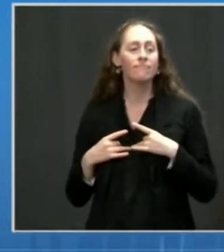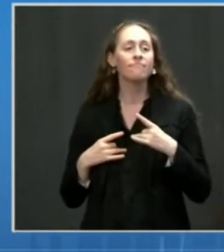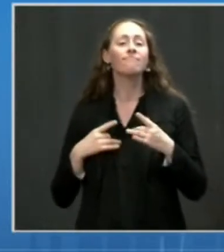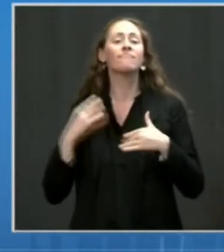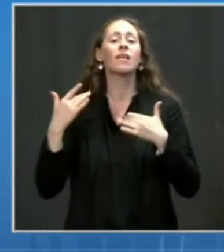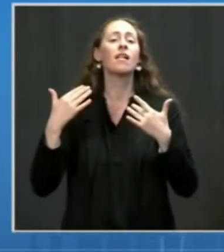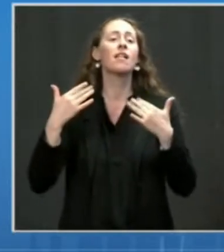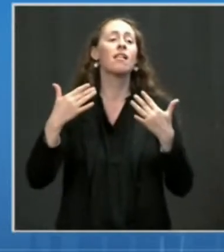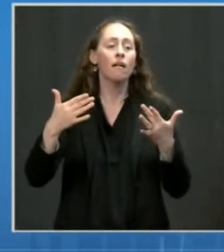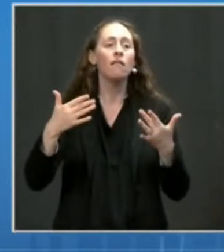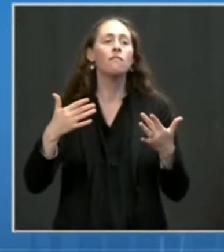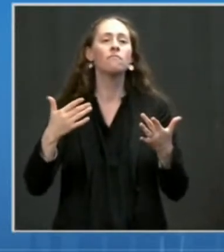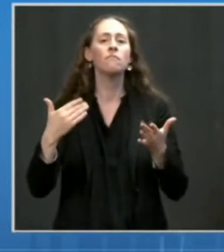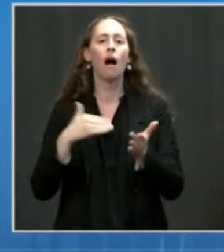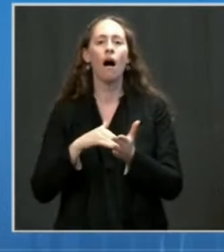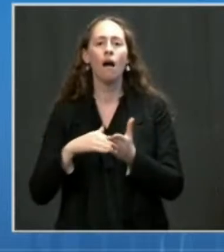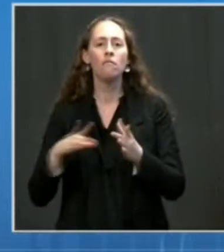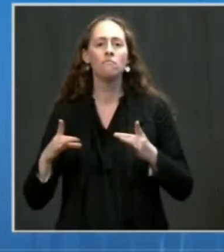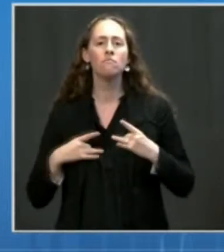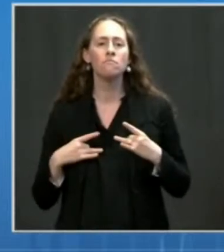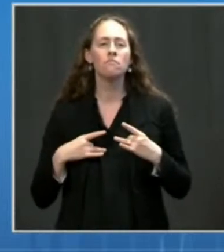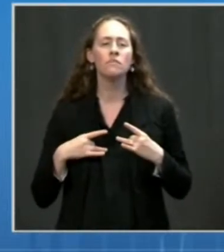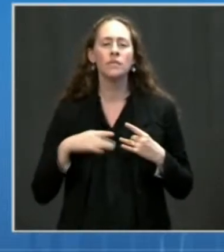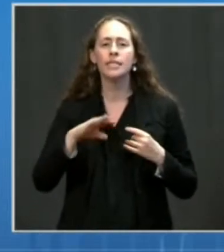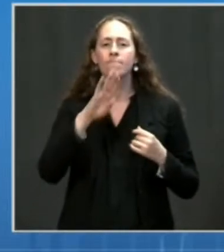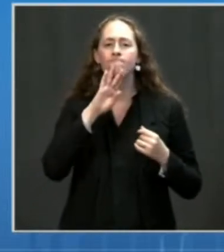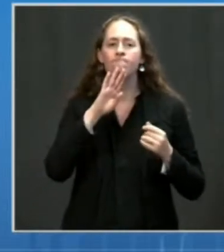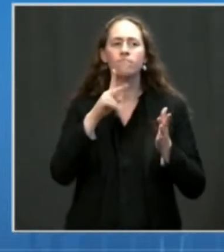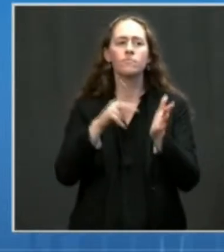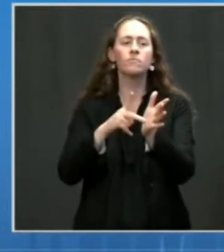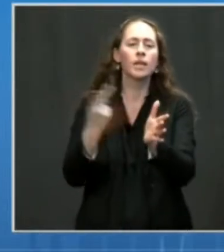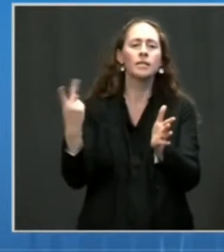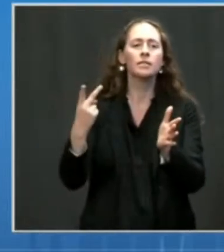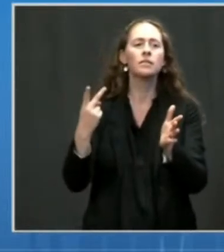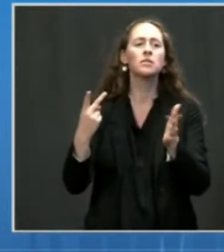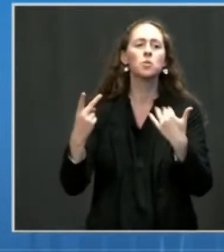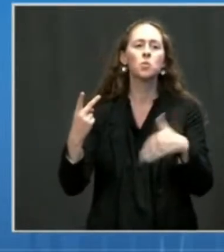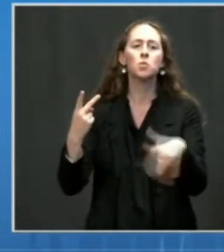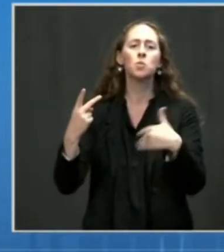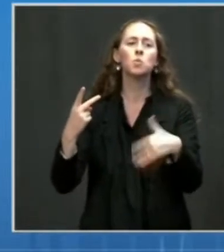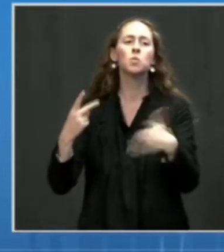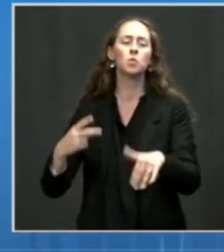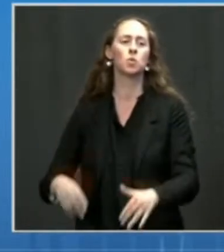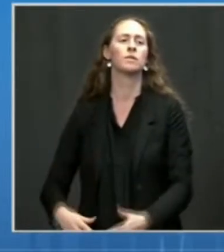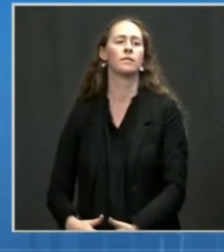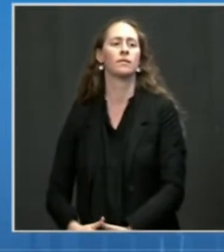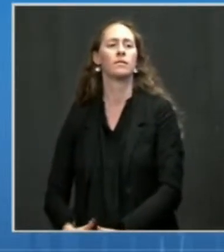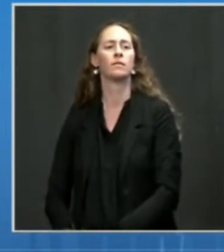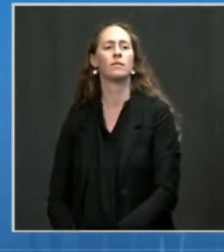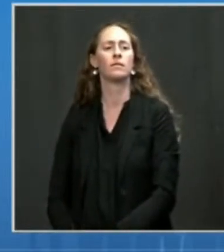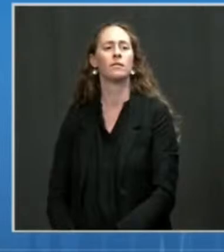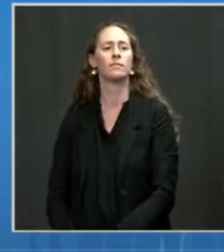THE PROTECTION YOU GET FROM THE ORIGINAL INFECTION STILL EXISTS